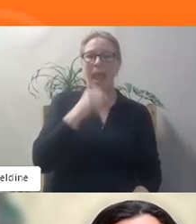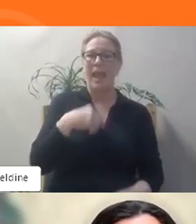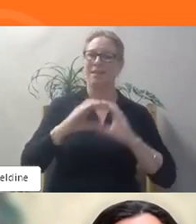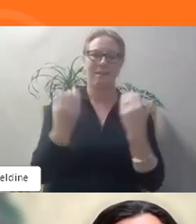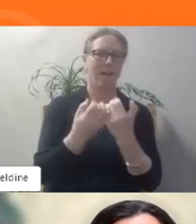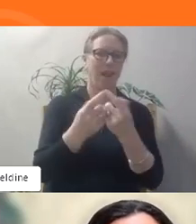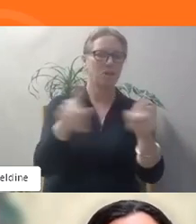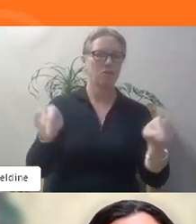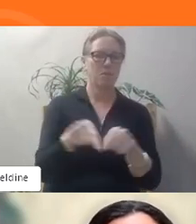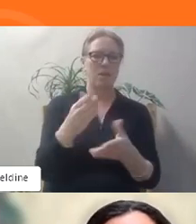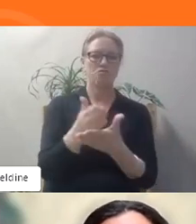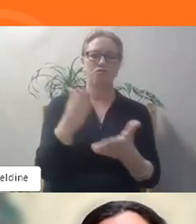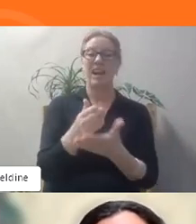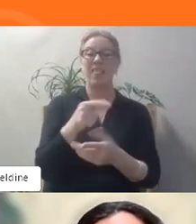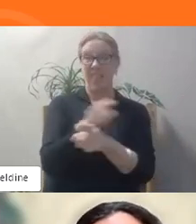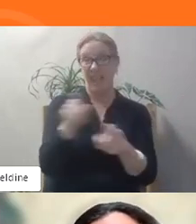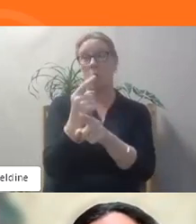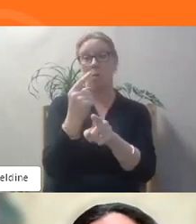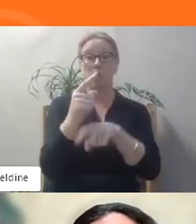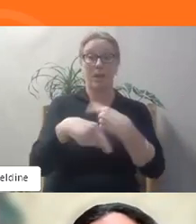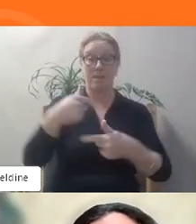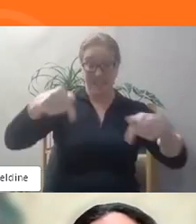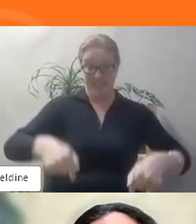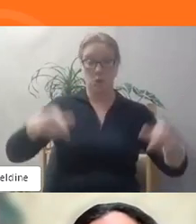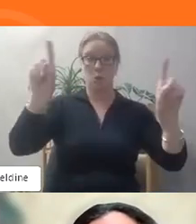And I guess this is what we're all talking about here today. We